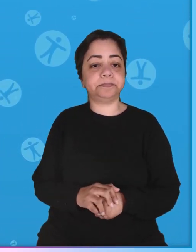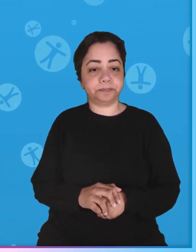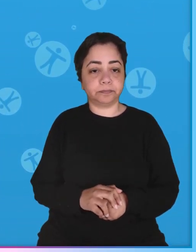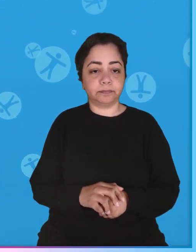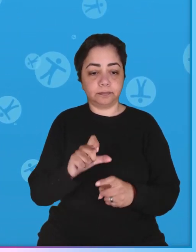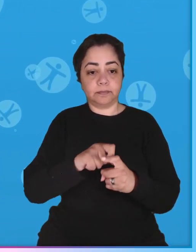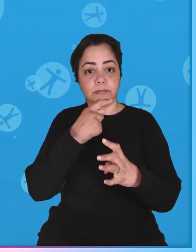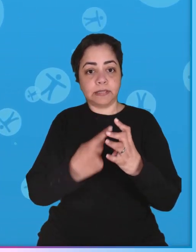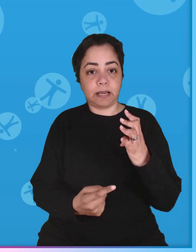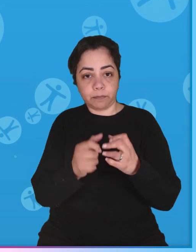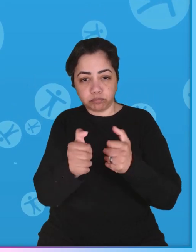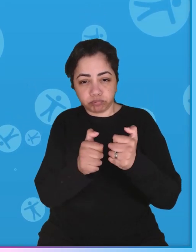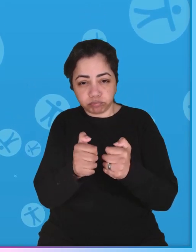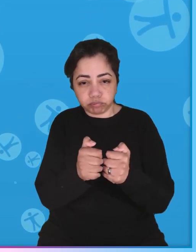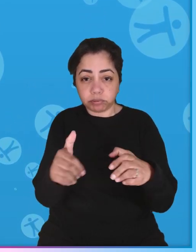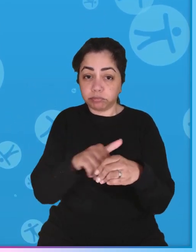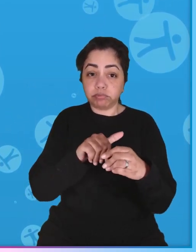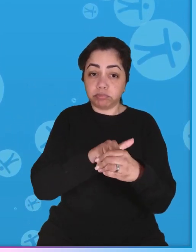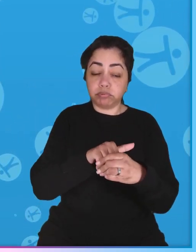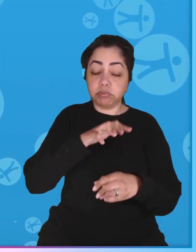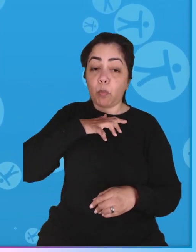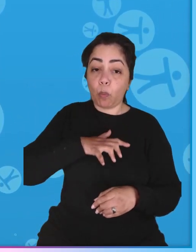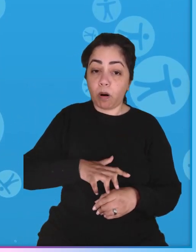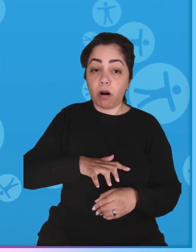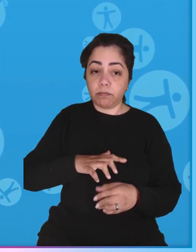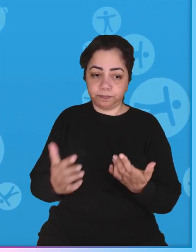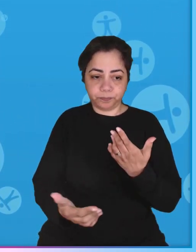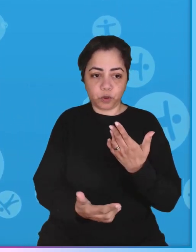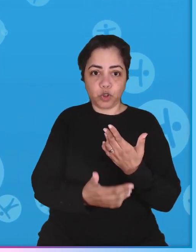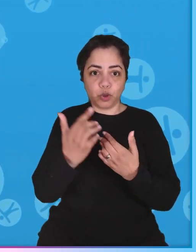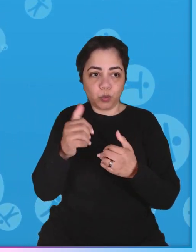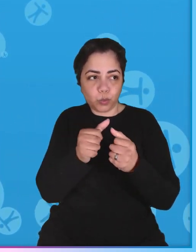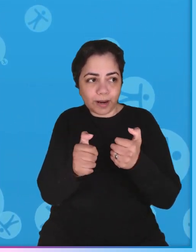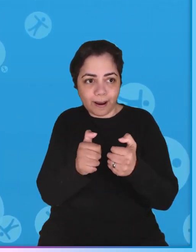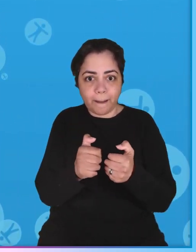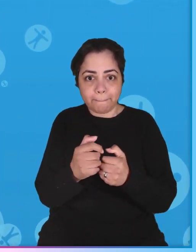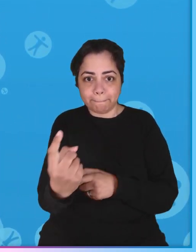of finding out about new and upcoming video games, with less risk of finding out later